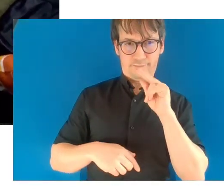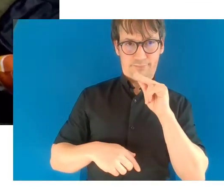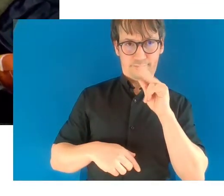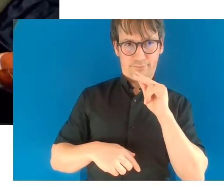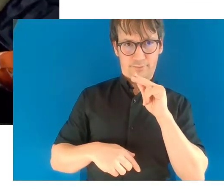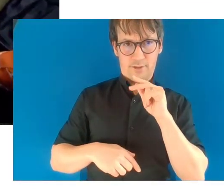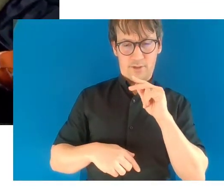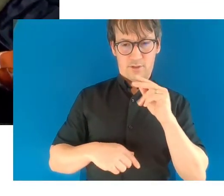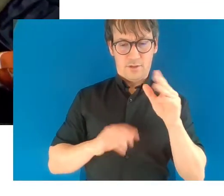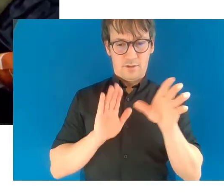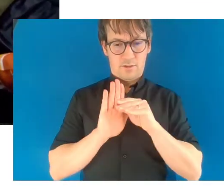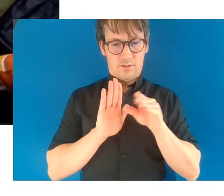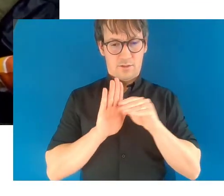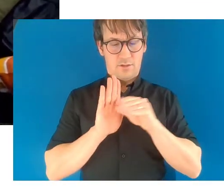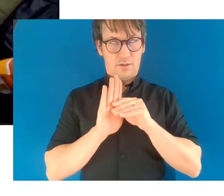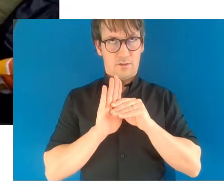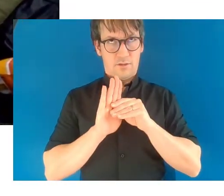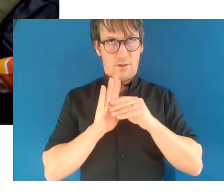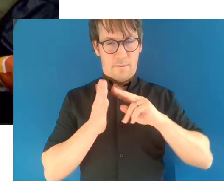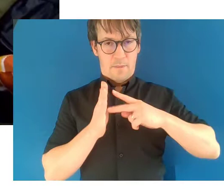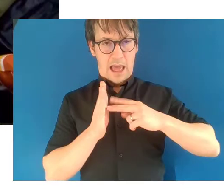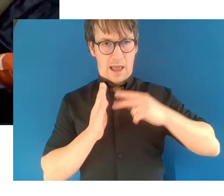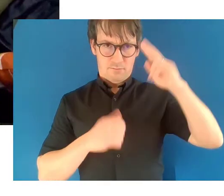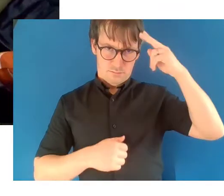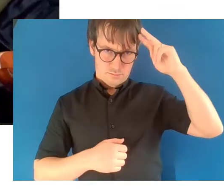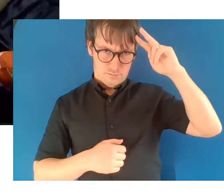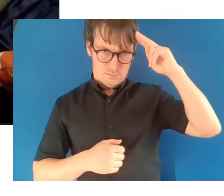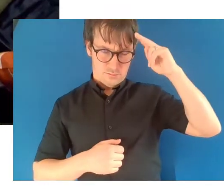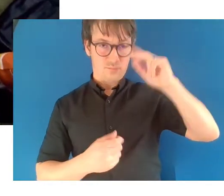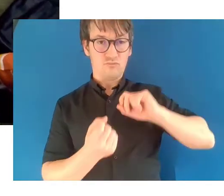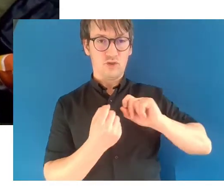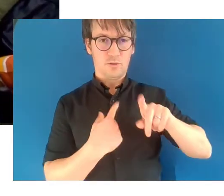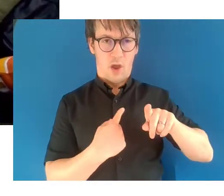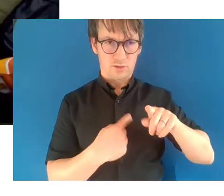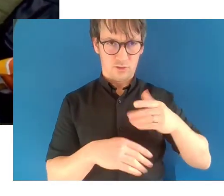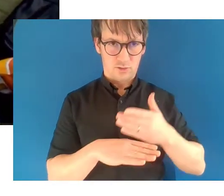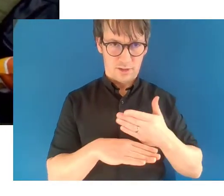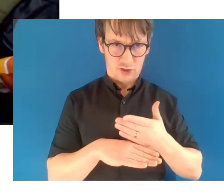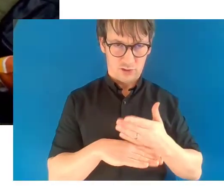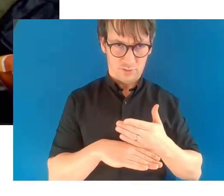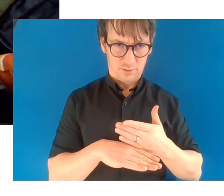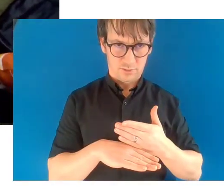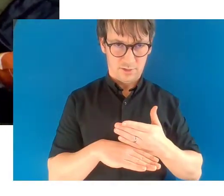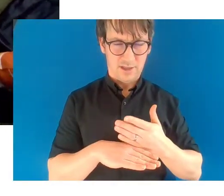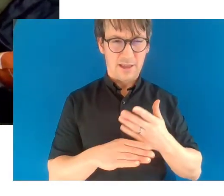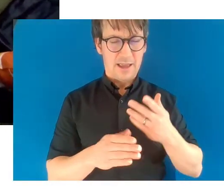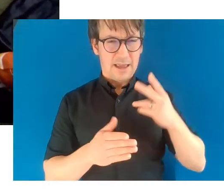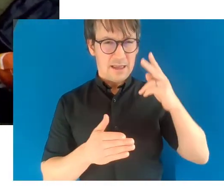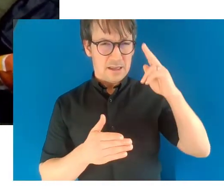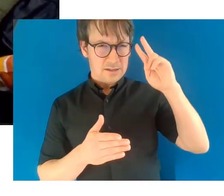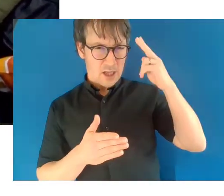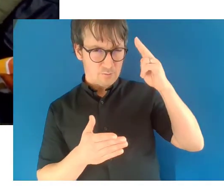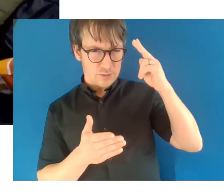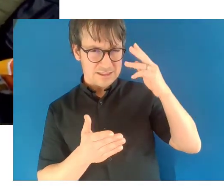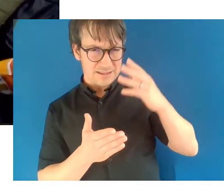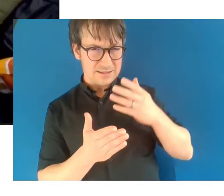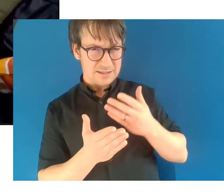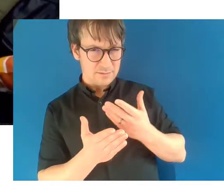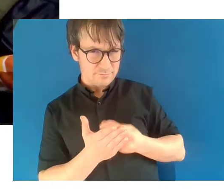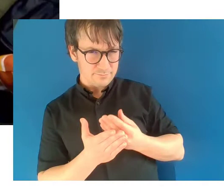robot can plan what it needs to do next. So what it needs to say or how it needs to respond, based on how it interprets the data